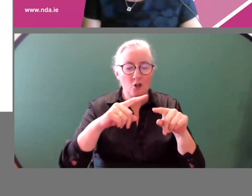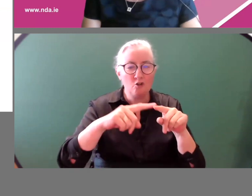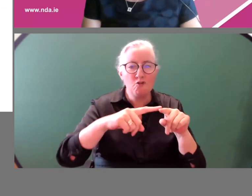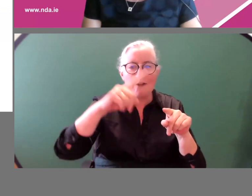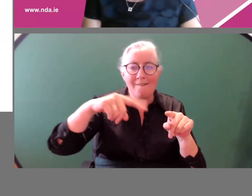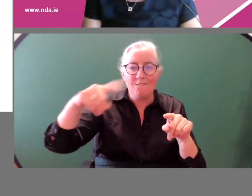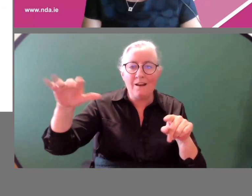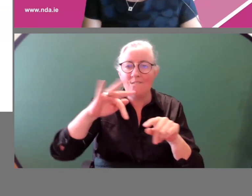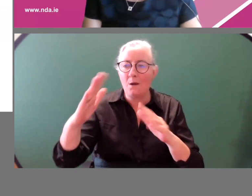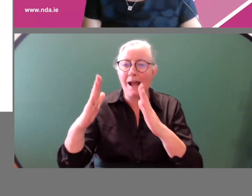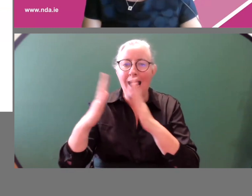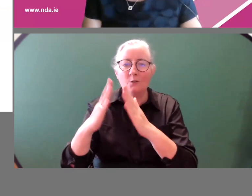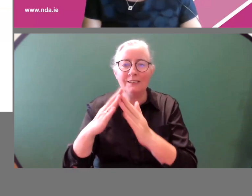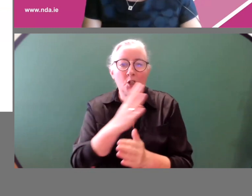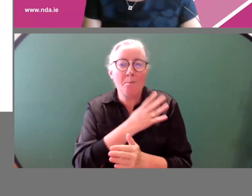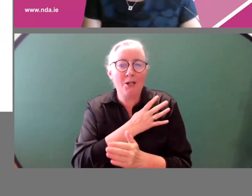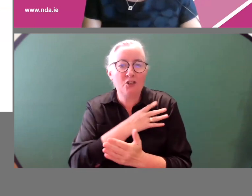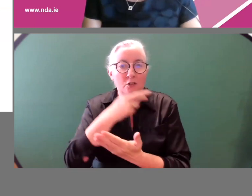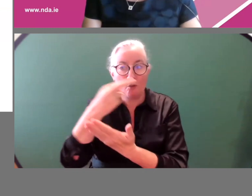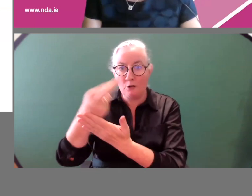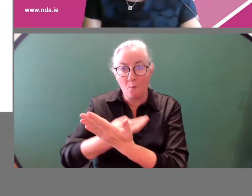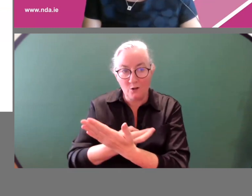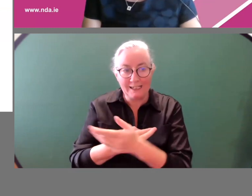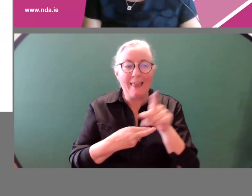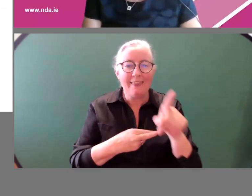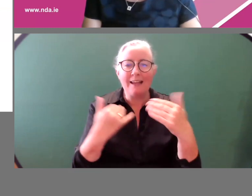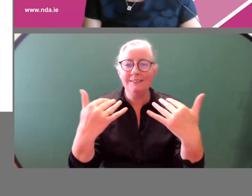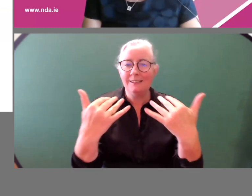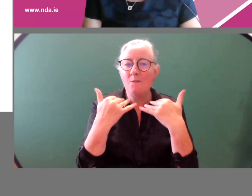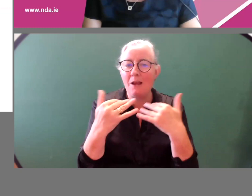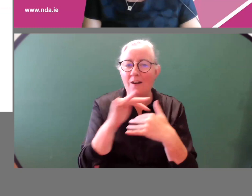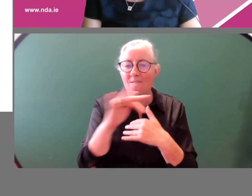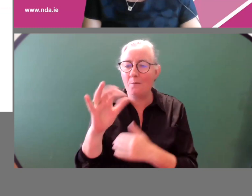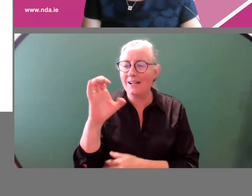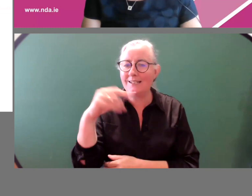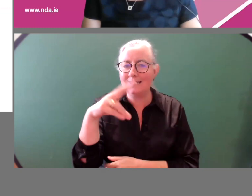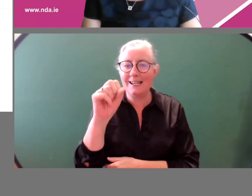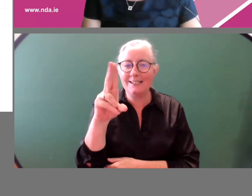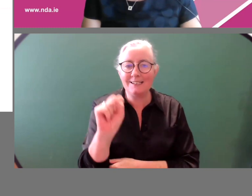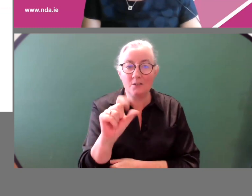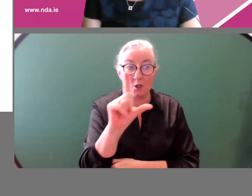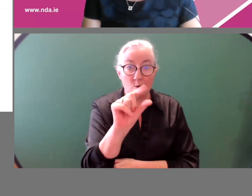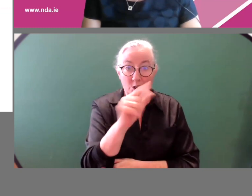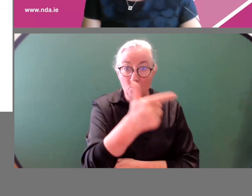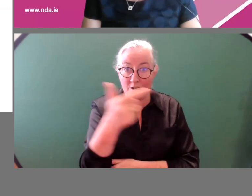Commission report and again it has data based on census 2022 looking at the prevalence of